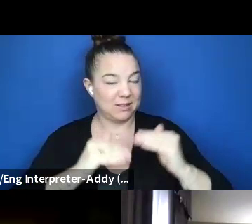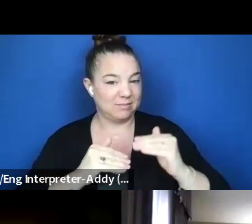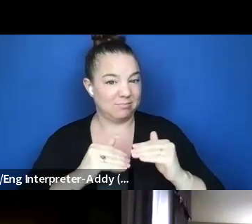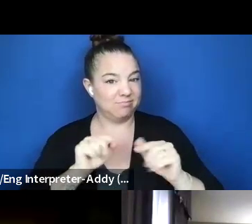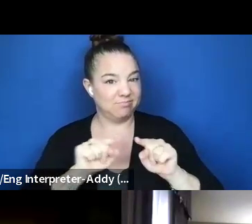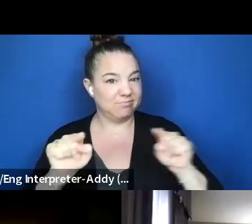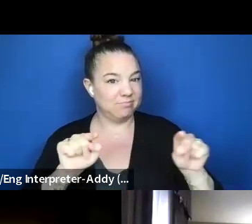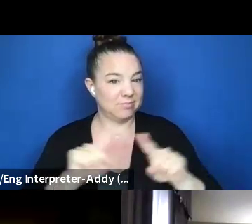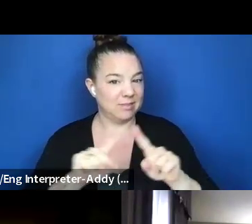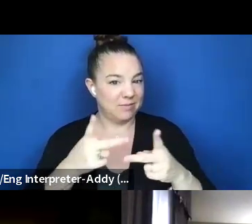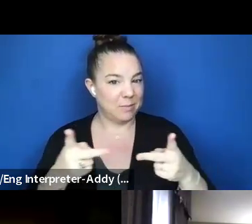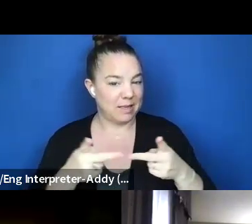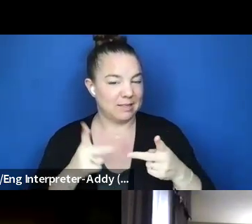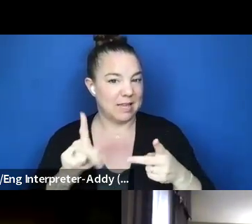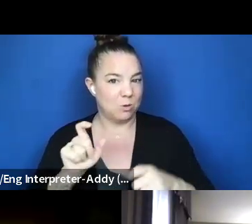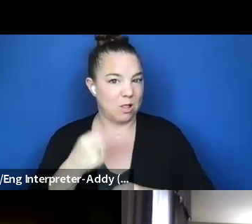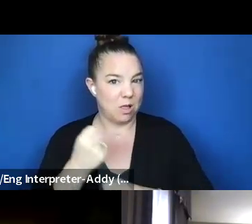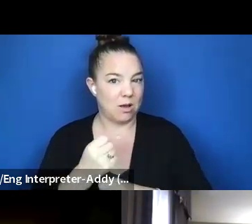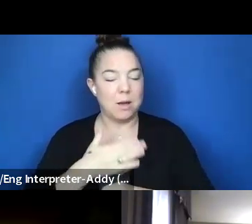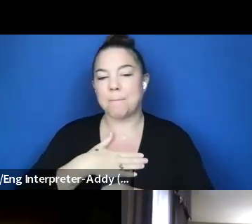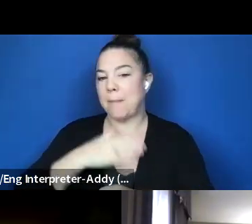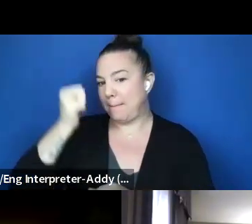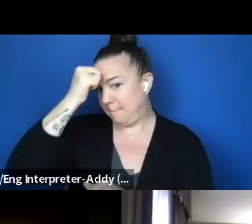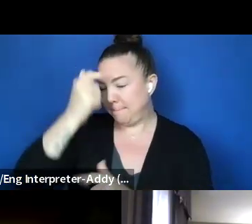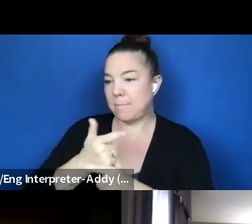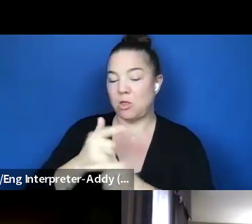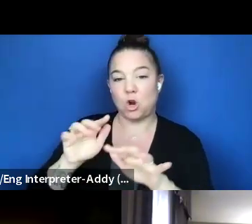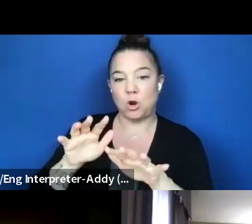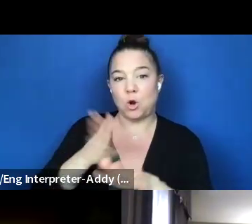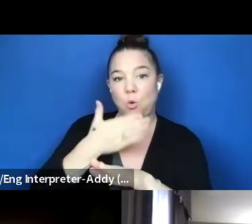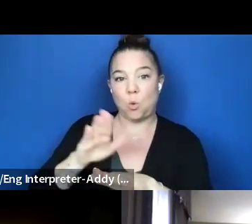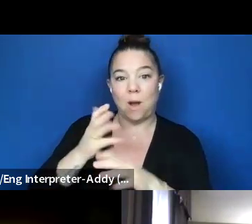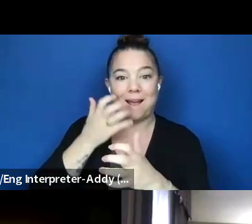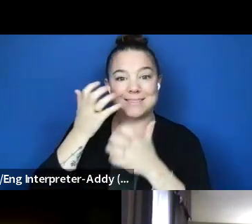Adeleigh Belyeu: there are only my brother sings in the choir, and there are only certain places now.